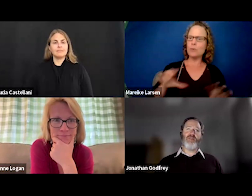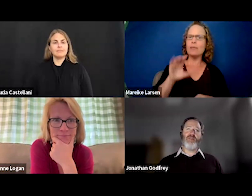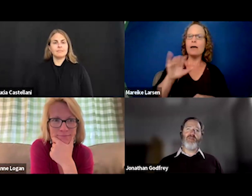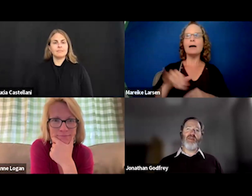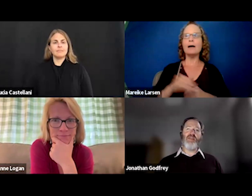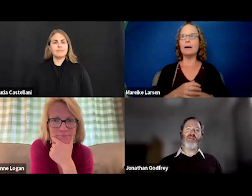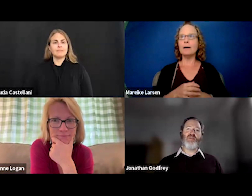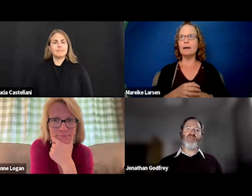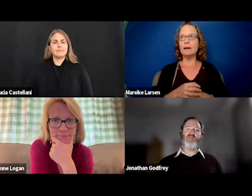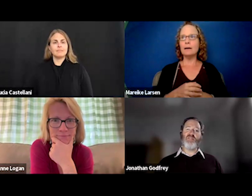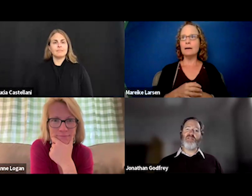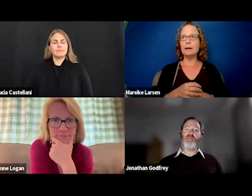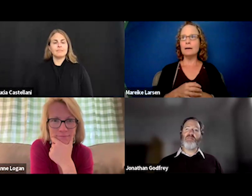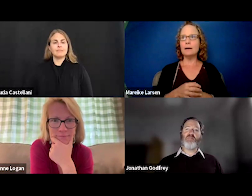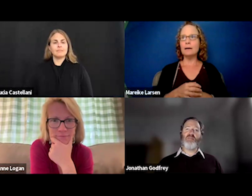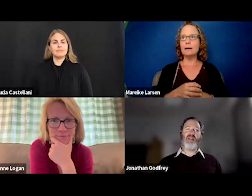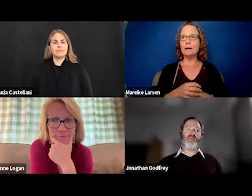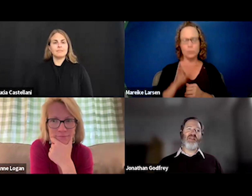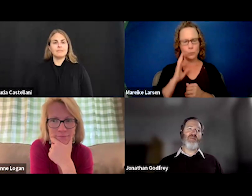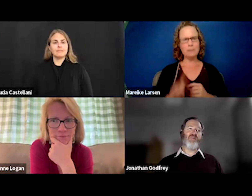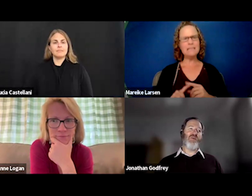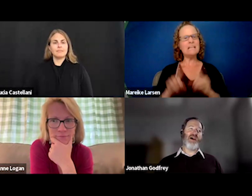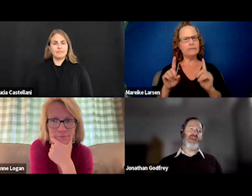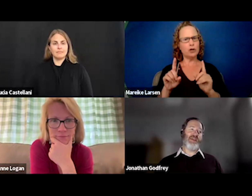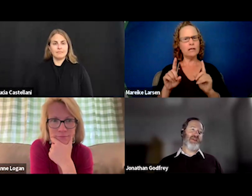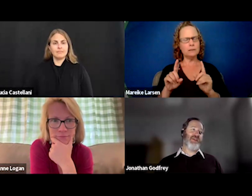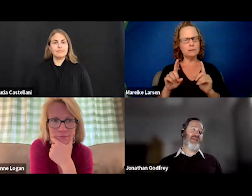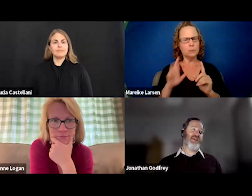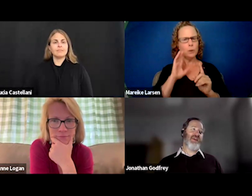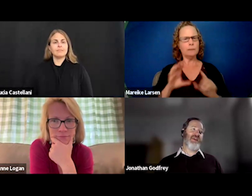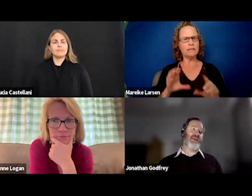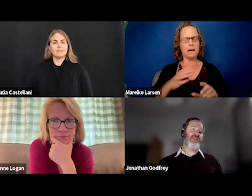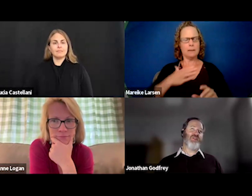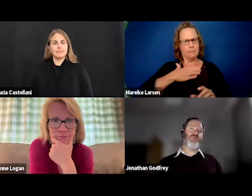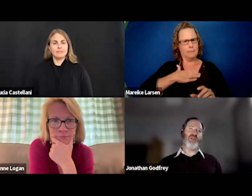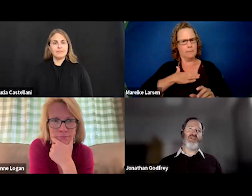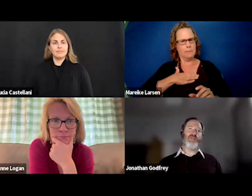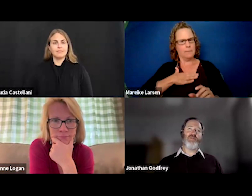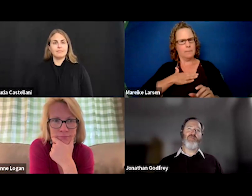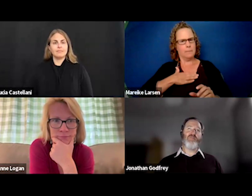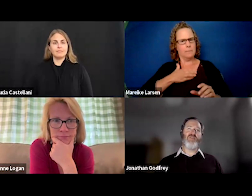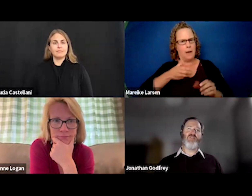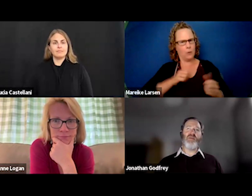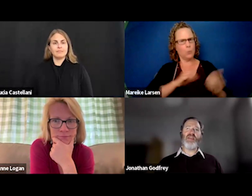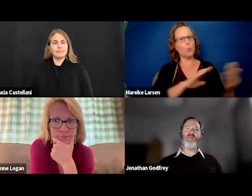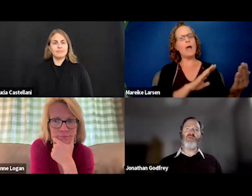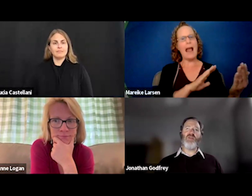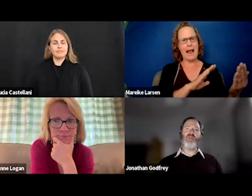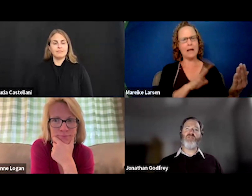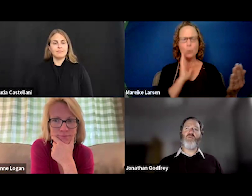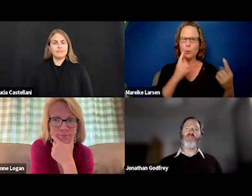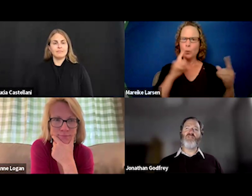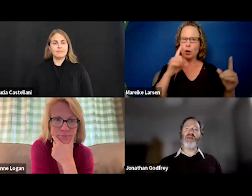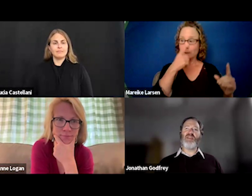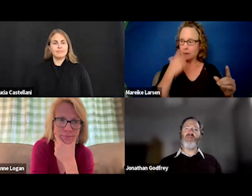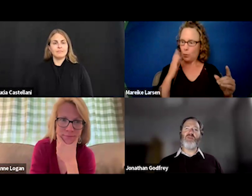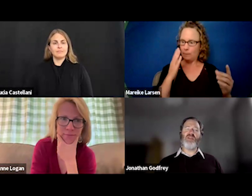And yeah, it'll be different and it'll be done my way. And it'll work because I'll make it work because I want to make it work.